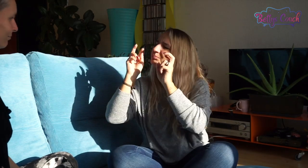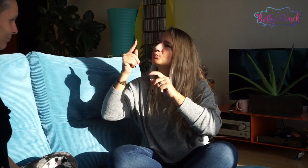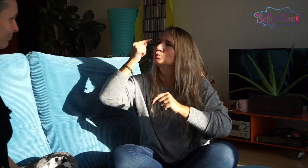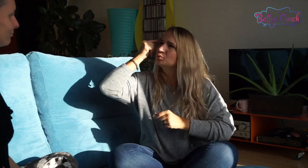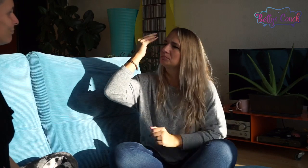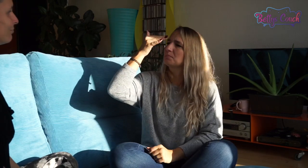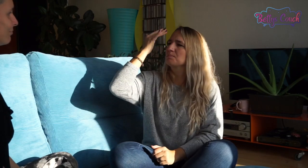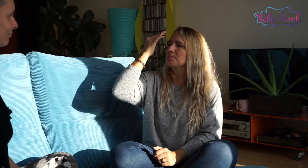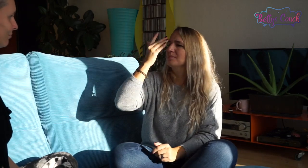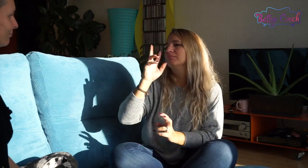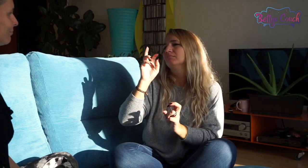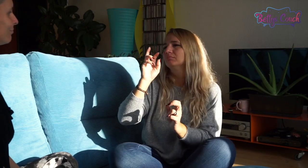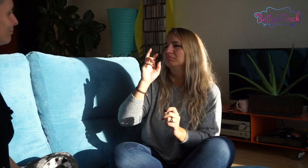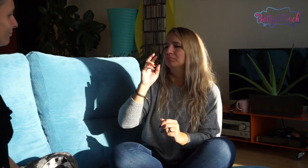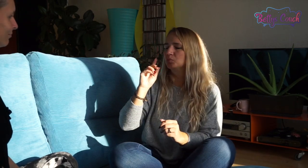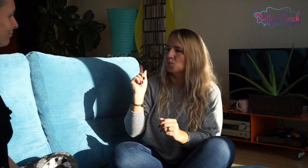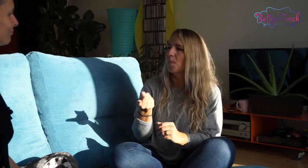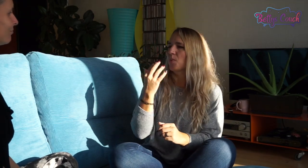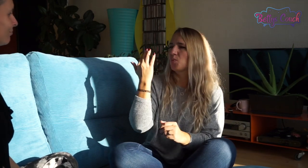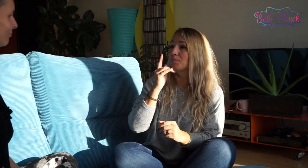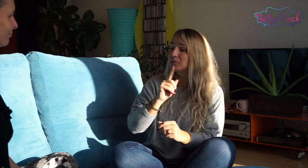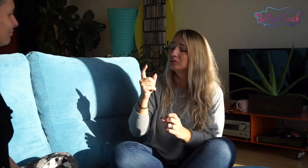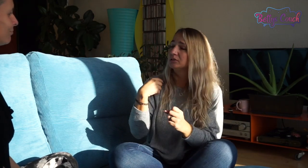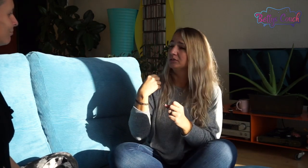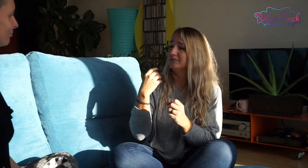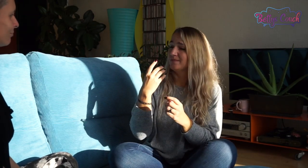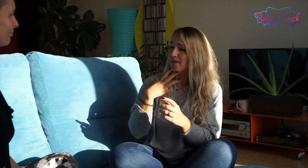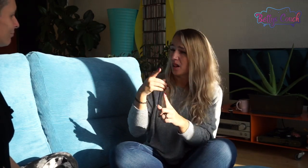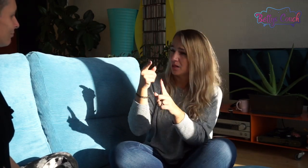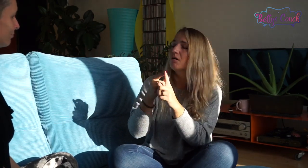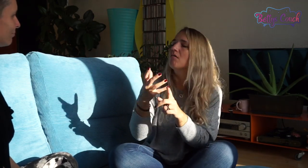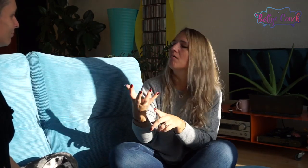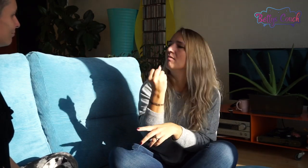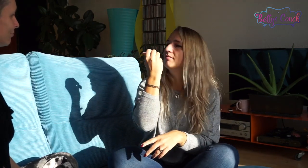So I think twice before I definitely buy something.